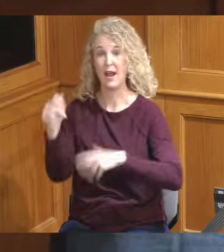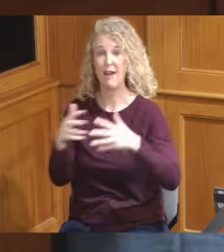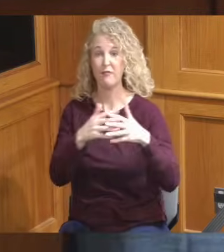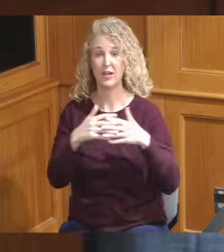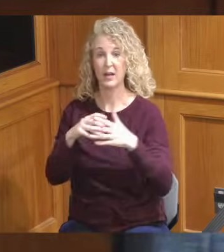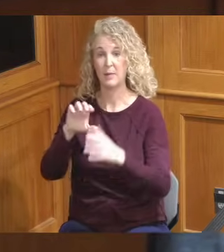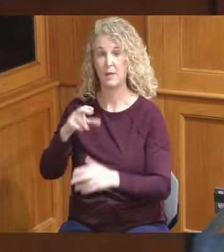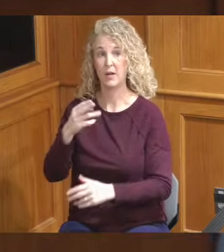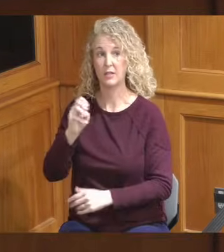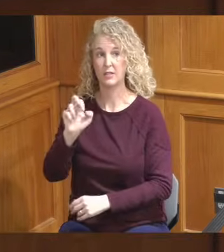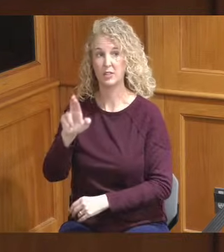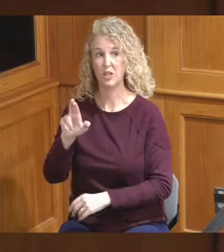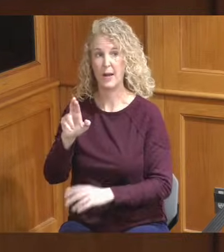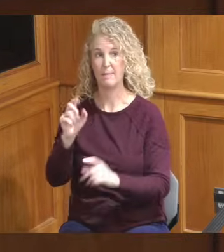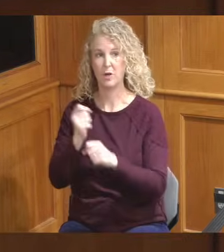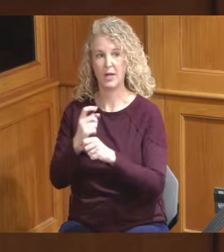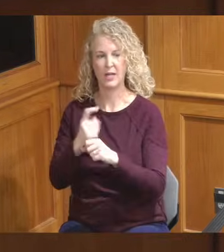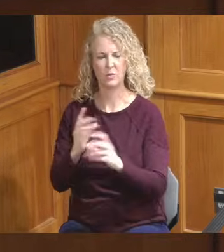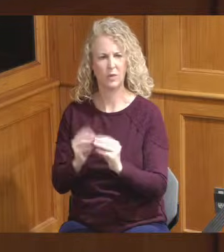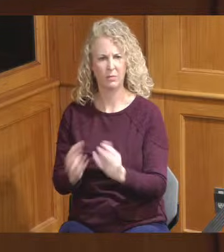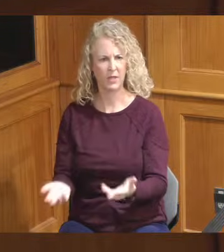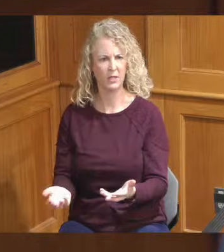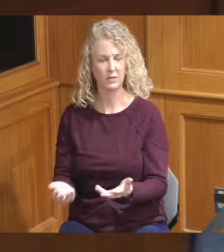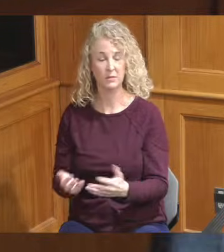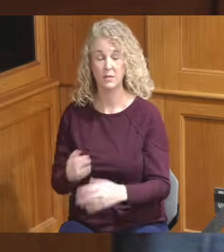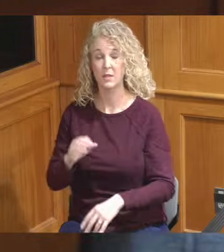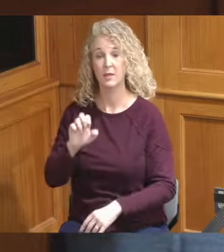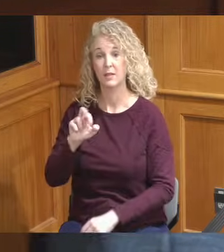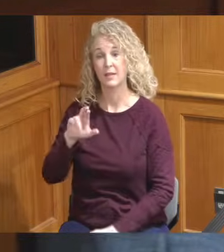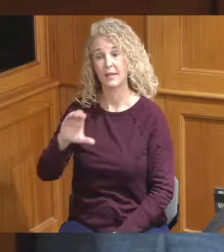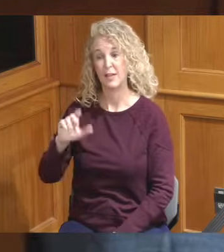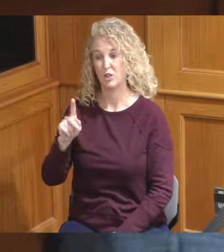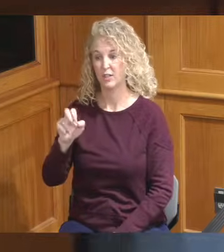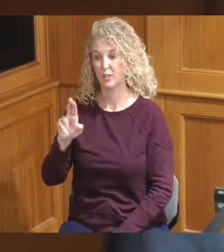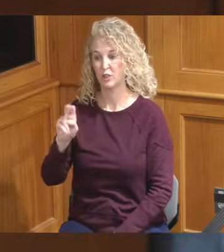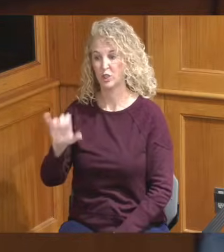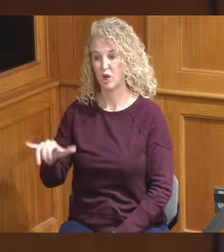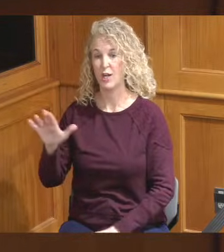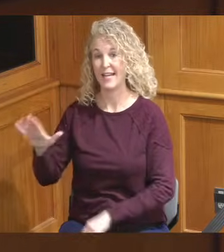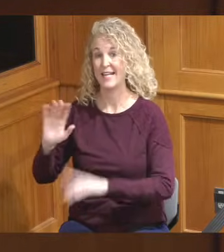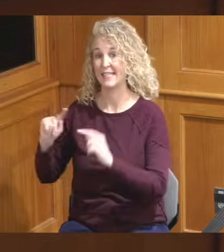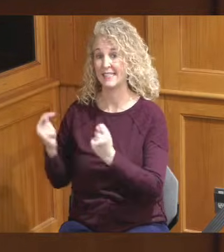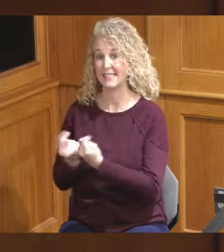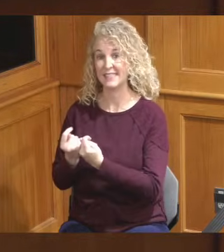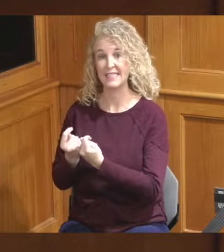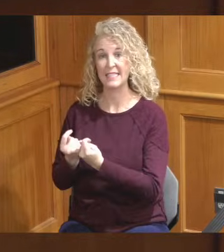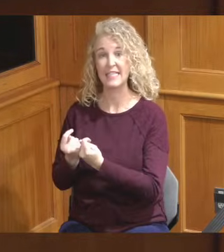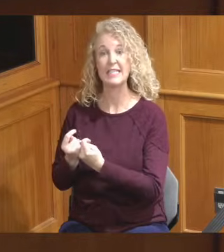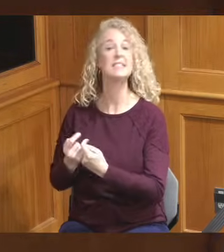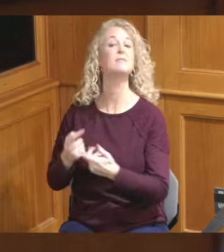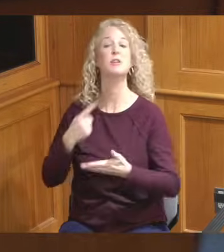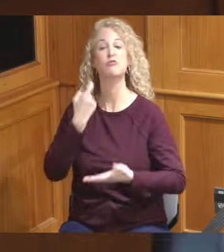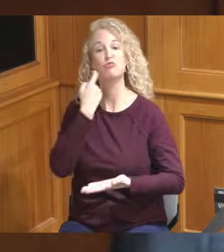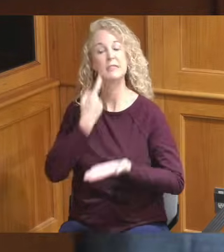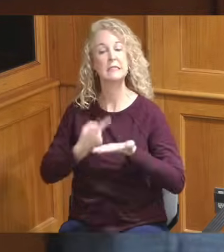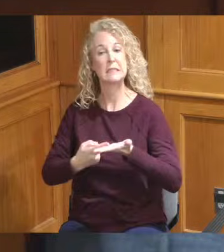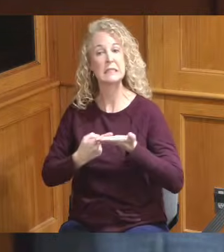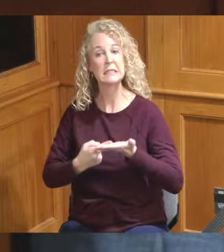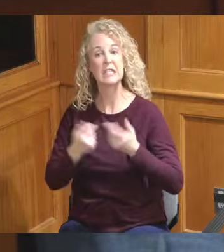meeting this week. Eric Bernie and his team had a discussion about all the things they've achieved